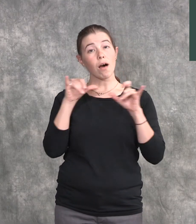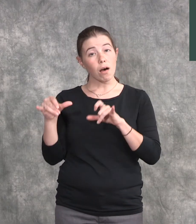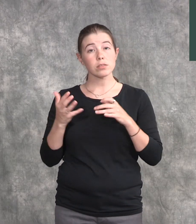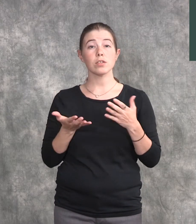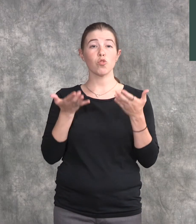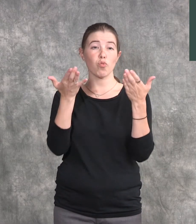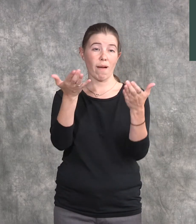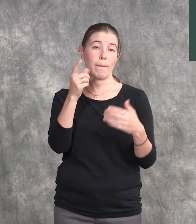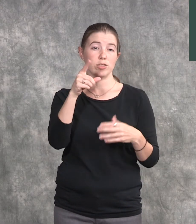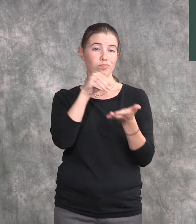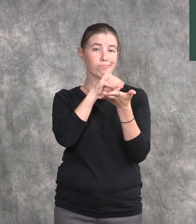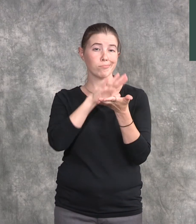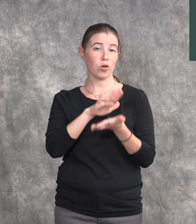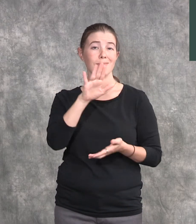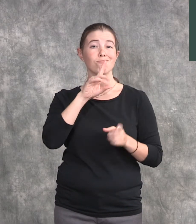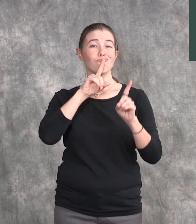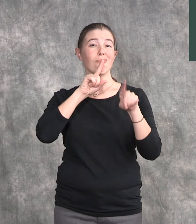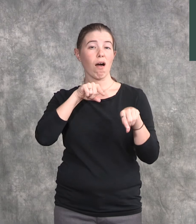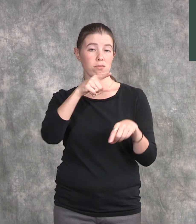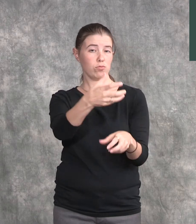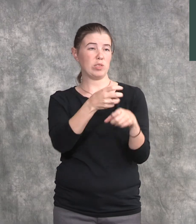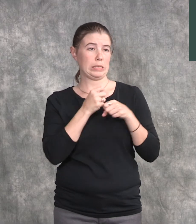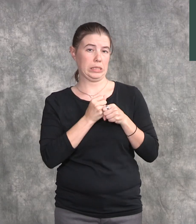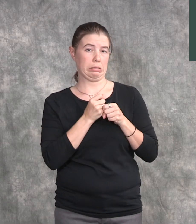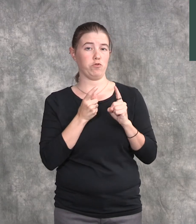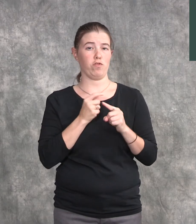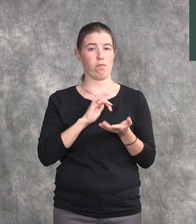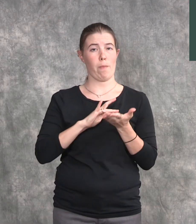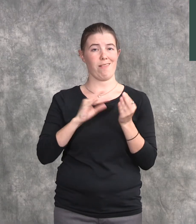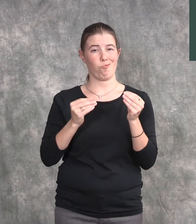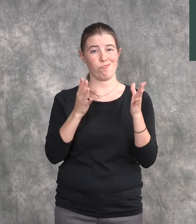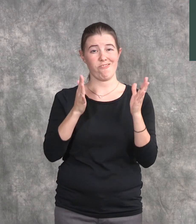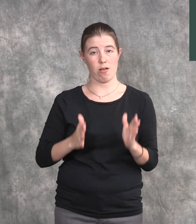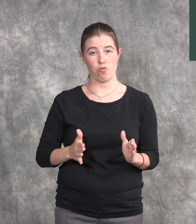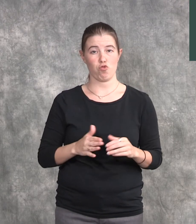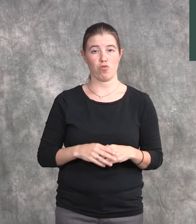We also recommend you document any responses you see from a medical provider.